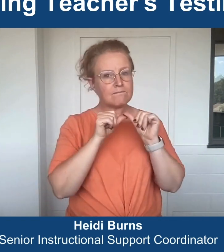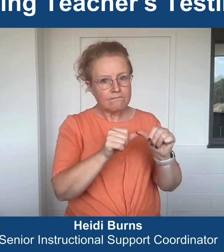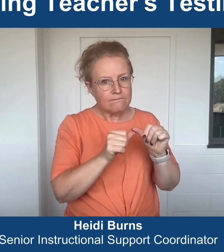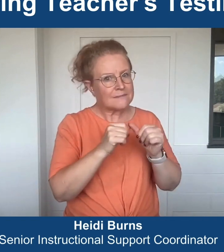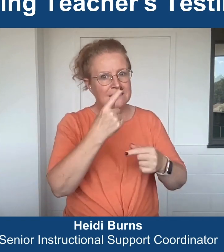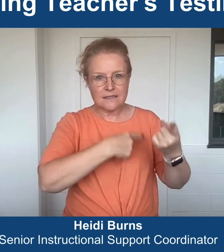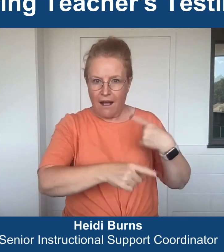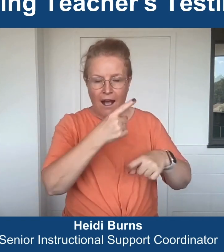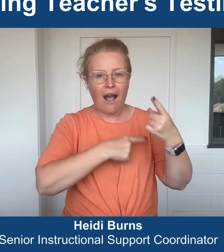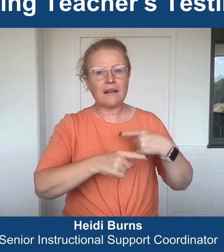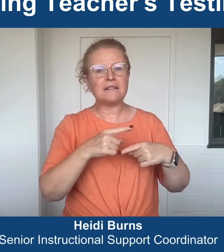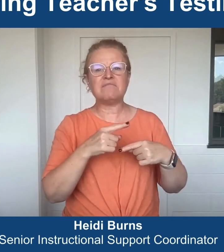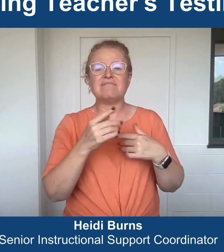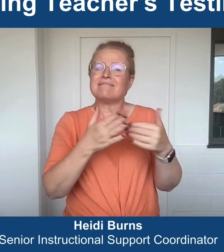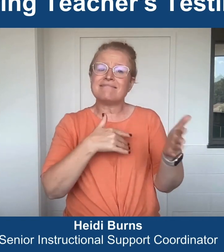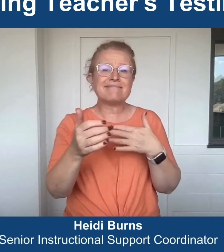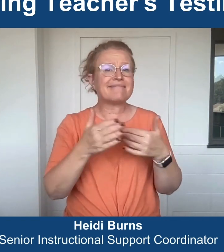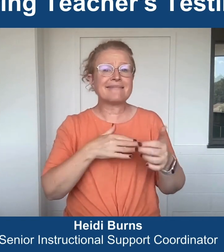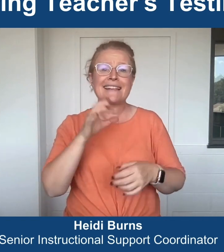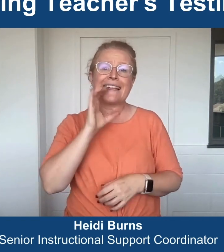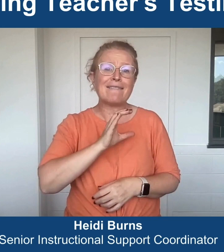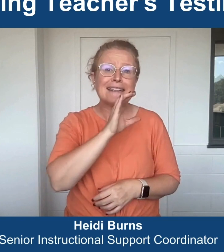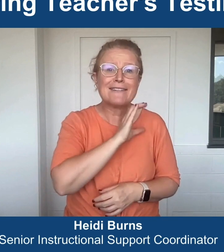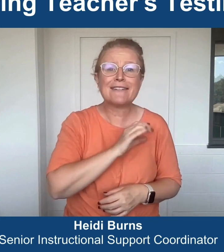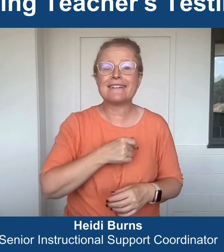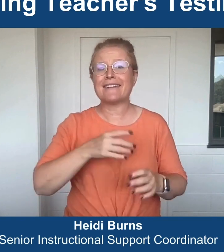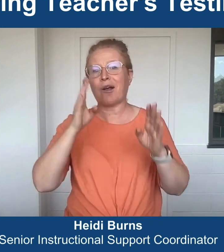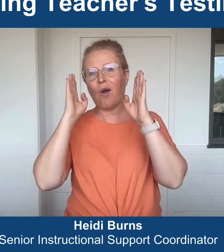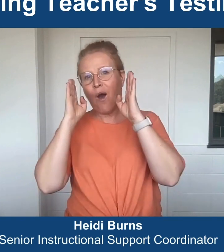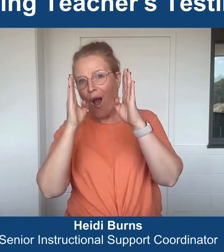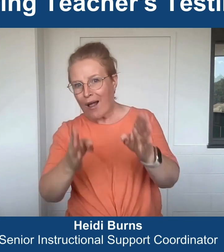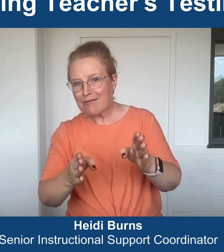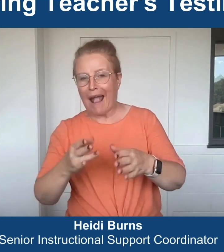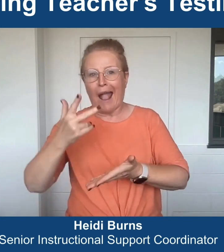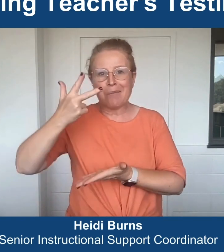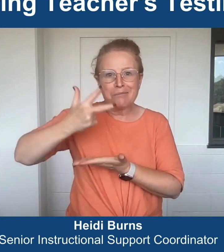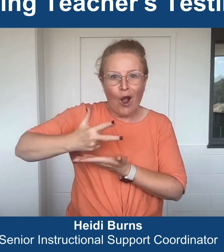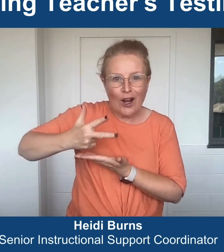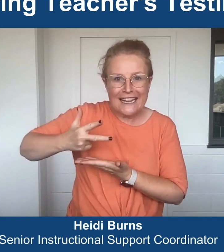Not using simultaneous communication, but signing regardless of where we are,